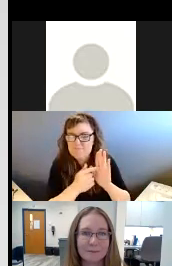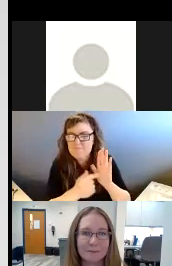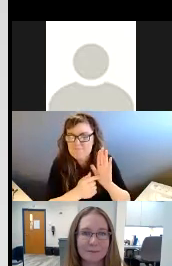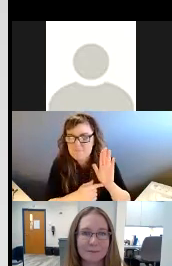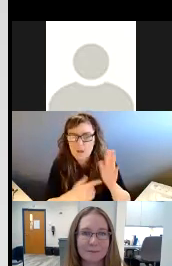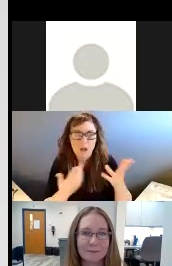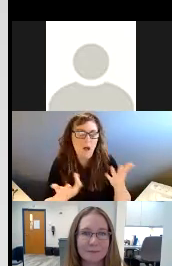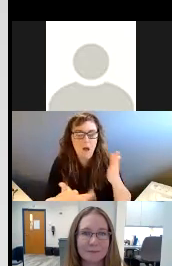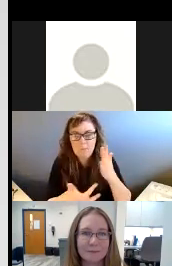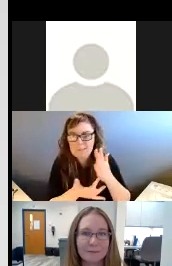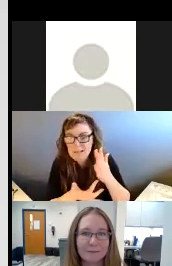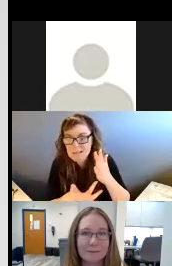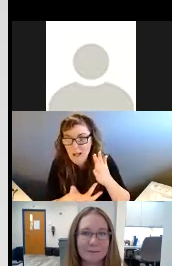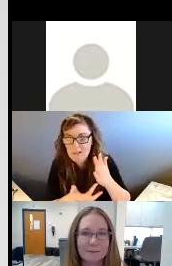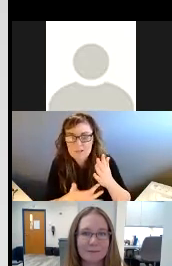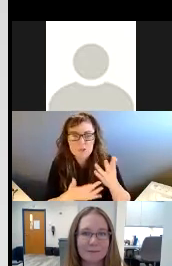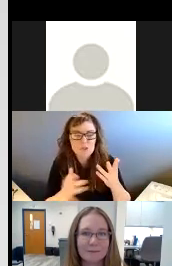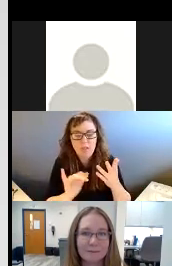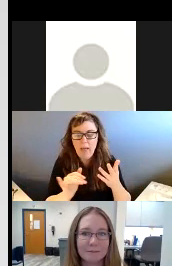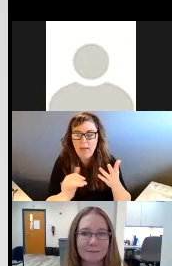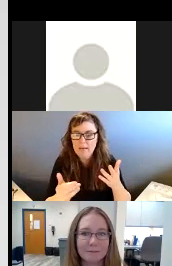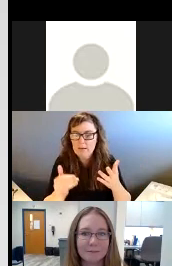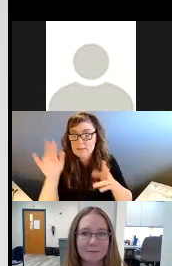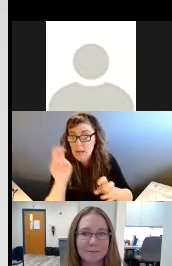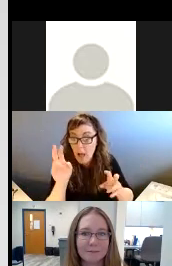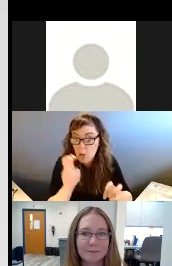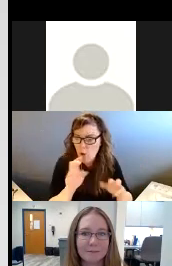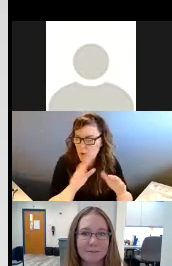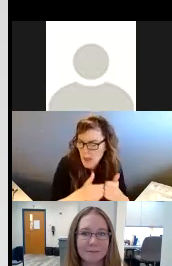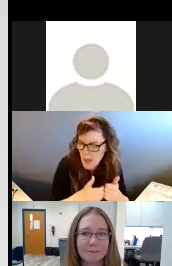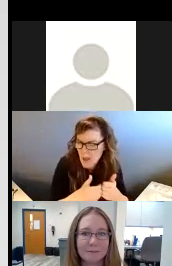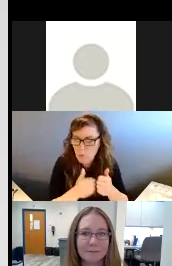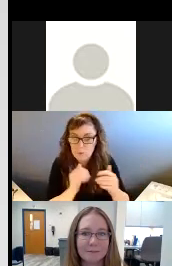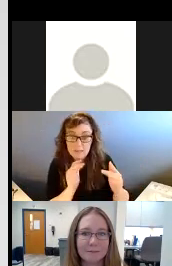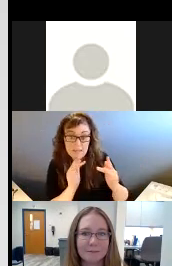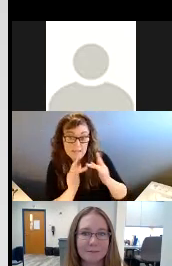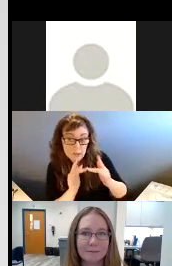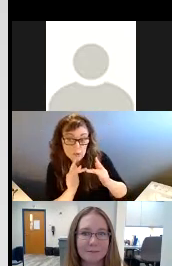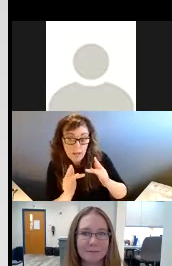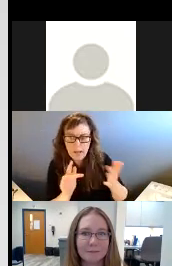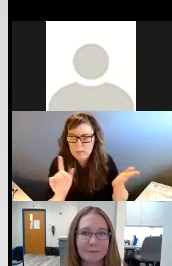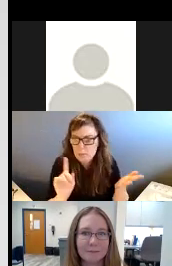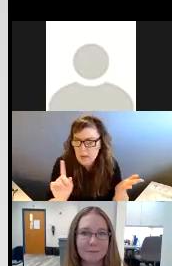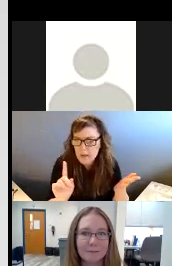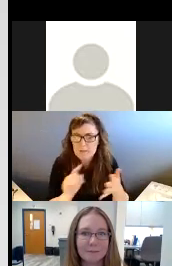TO DOWNLOAD IT, HOW TO LOG ON. WE USE THAT PRIMARILY FOR THE PATIENT FAMILIES THAT